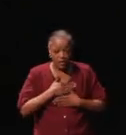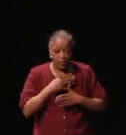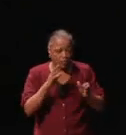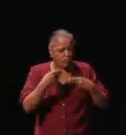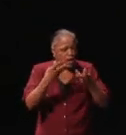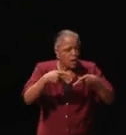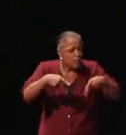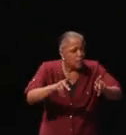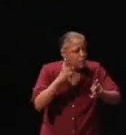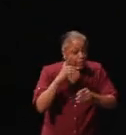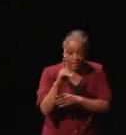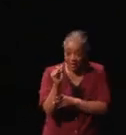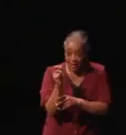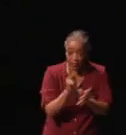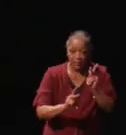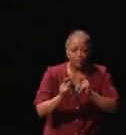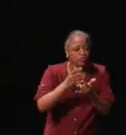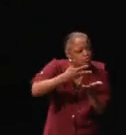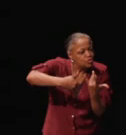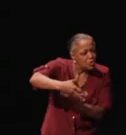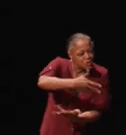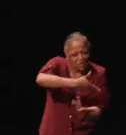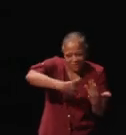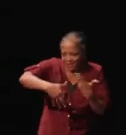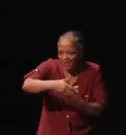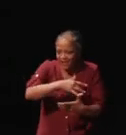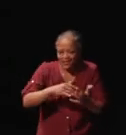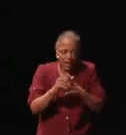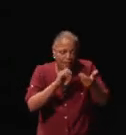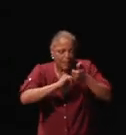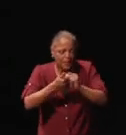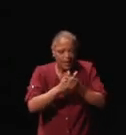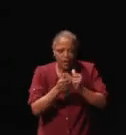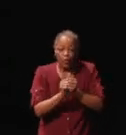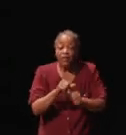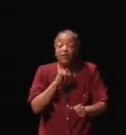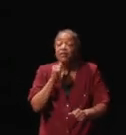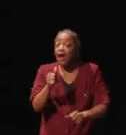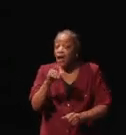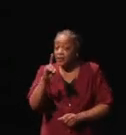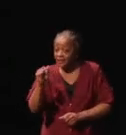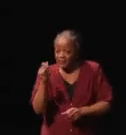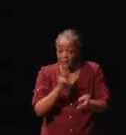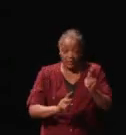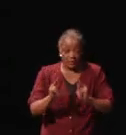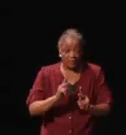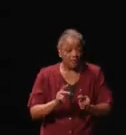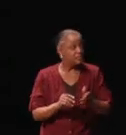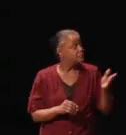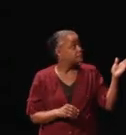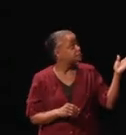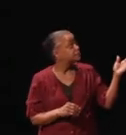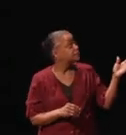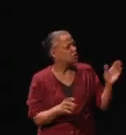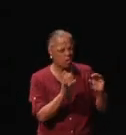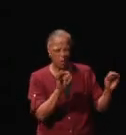In addition to recreation, the gauge provide an opportunity for disabled people to socialize and even compete with non-disabled people. Never in gaming we could use our hands for smoking.